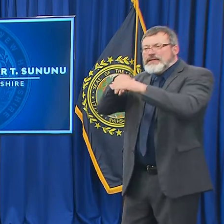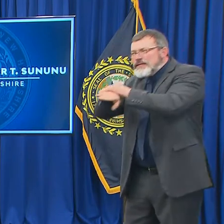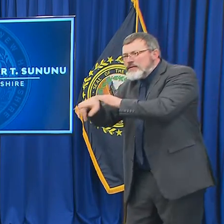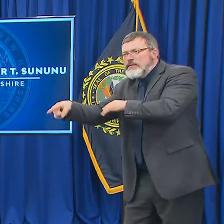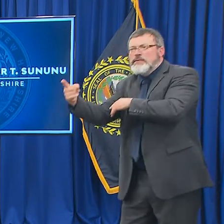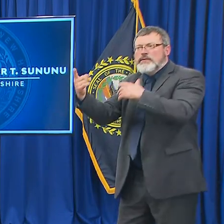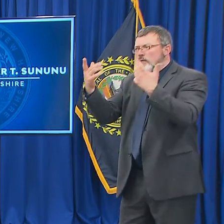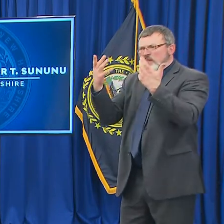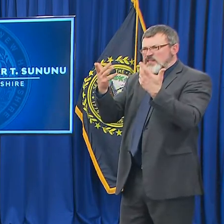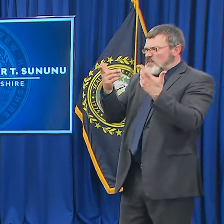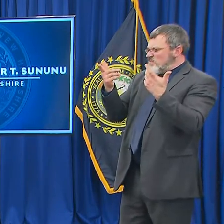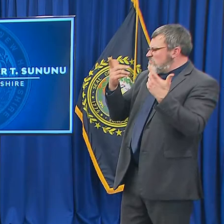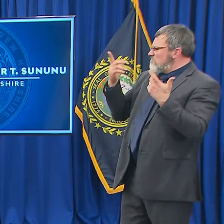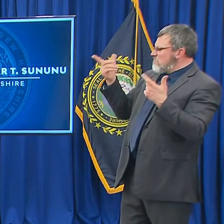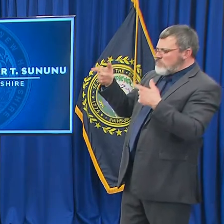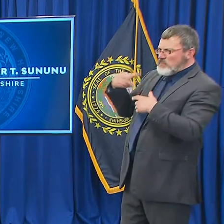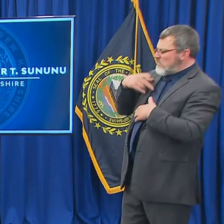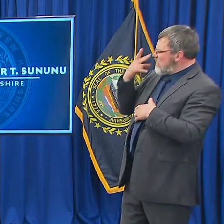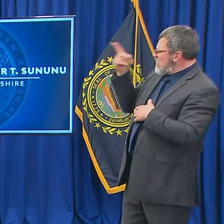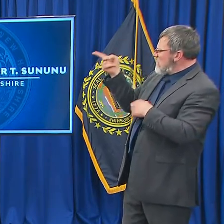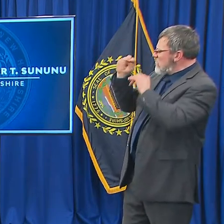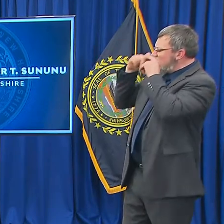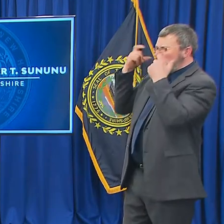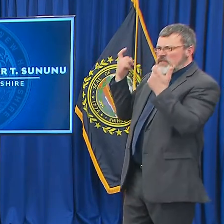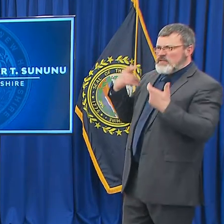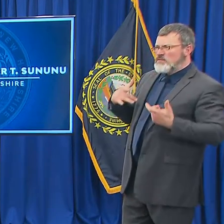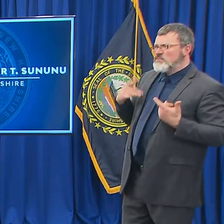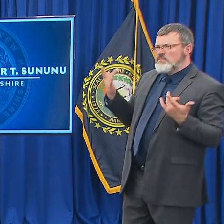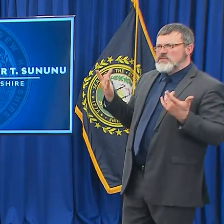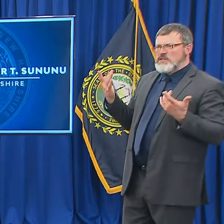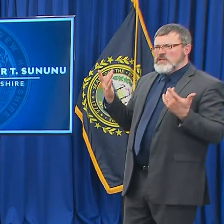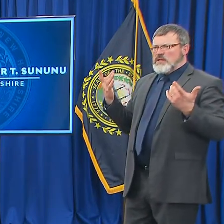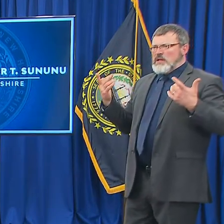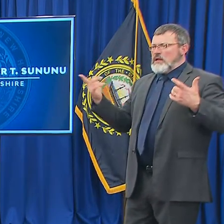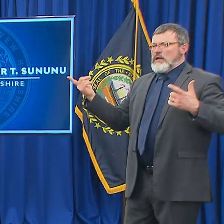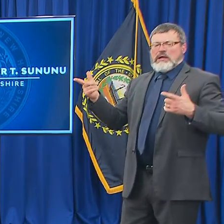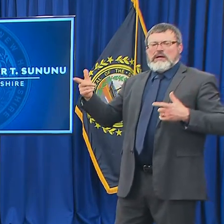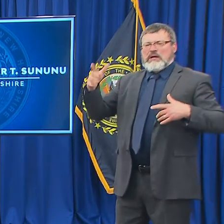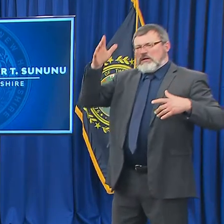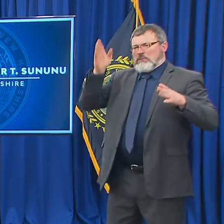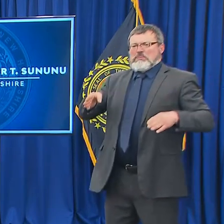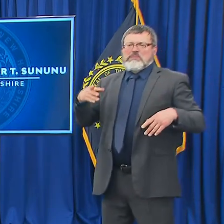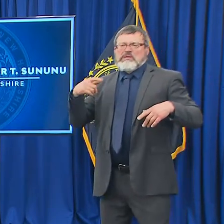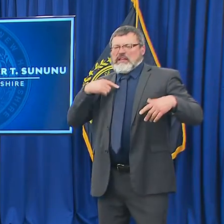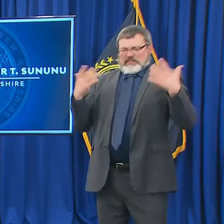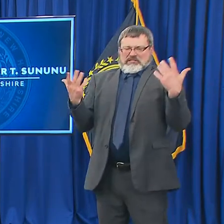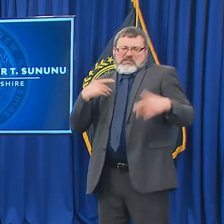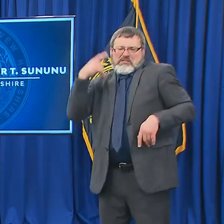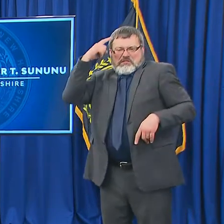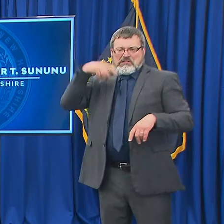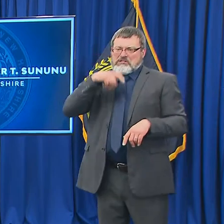You know, if anything you know I've got big shoulders blame the governor that that's OK. We really are taking this as a statewide approach.